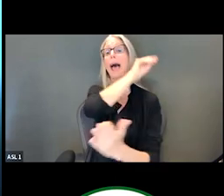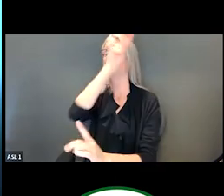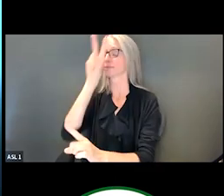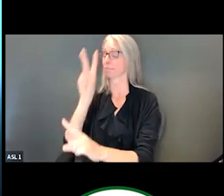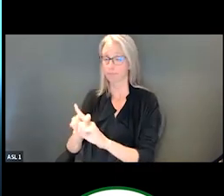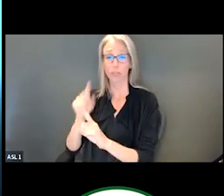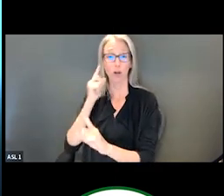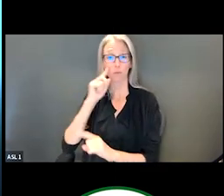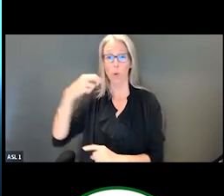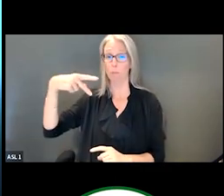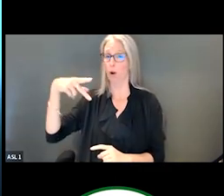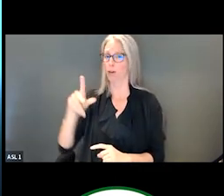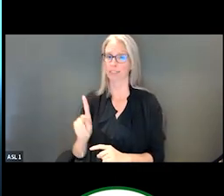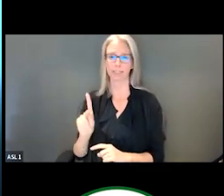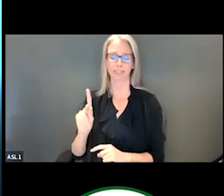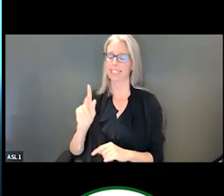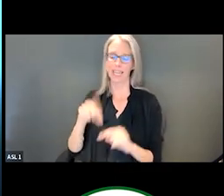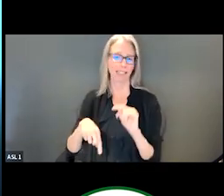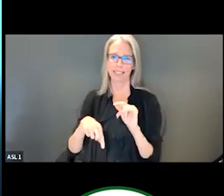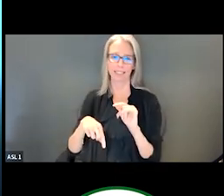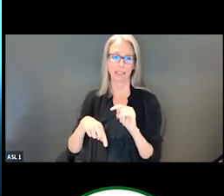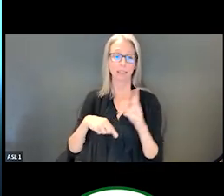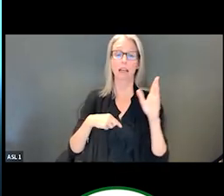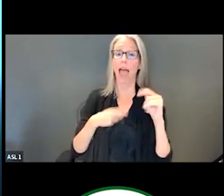That's not realistic, nor is that maybe the best use of resources.